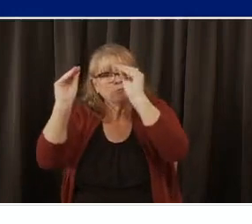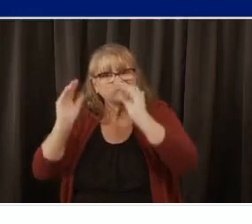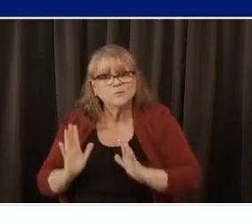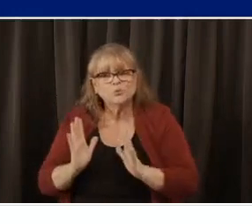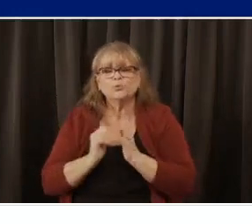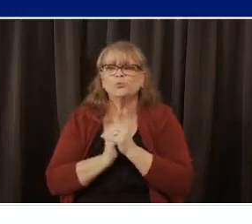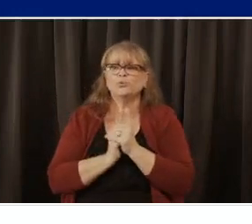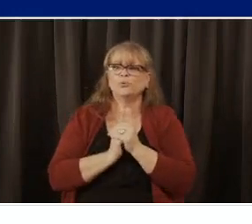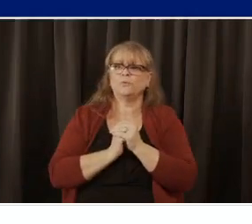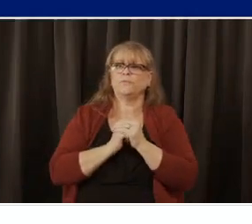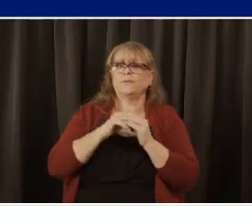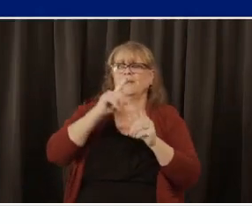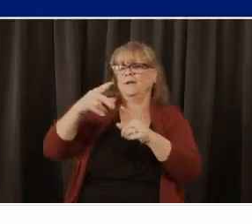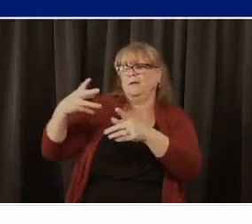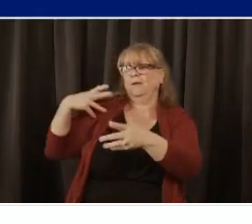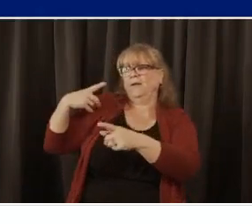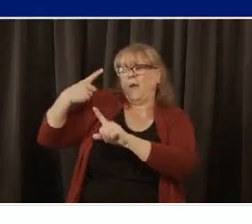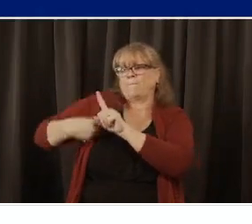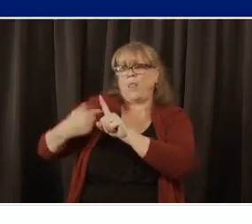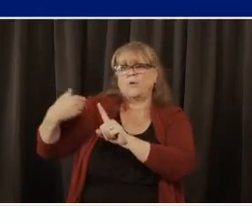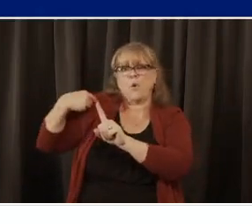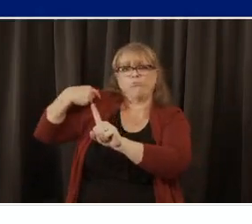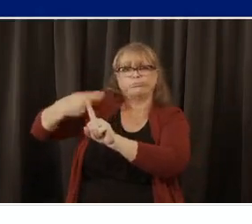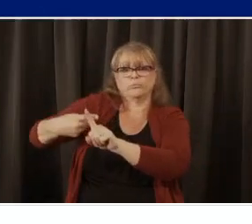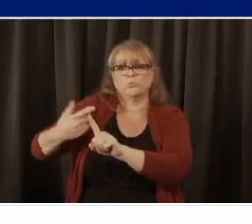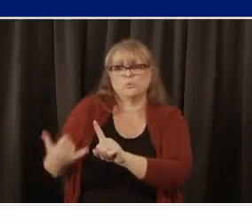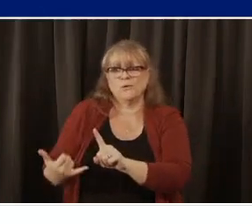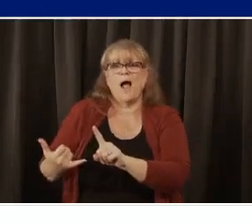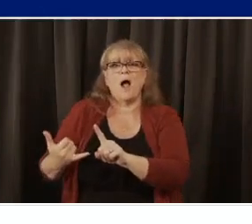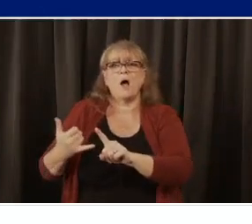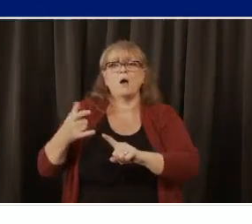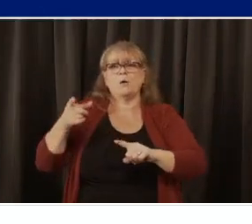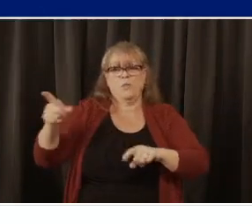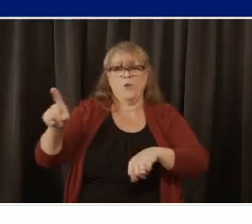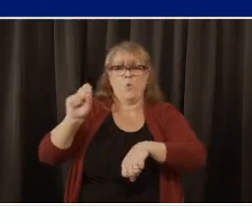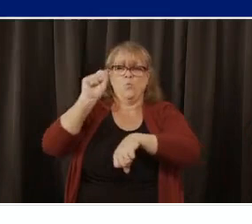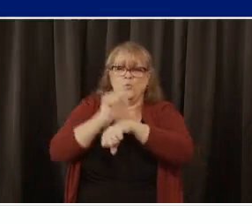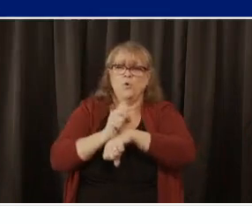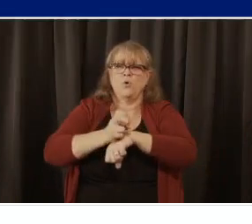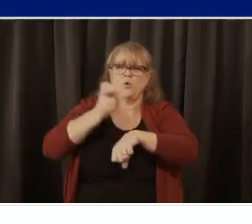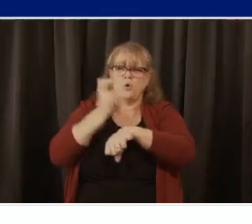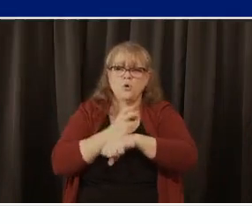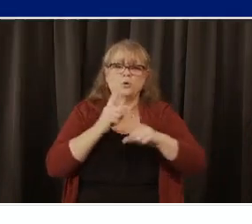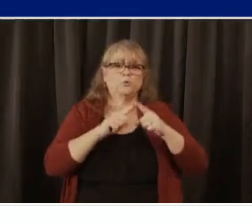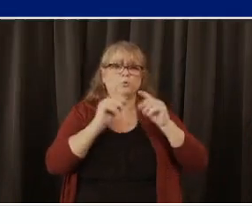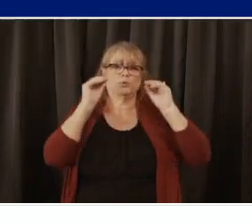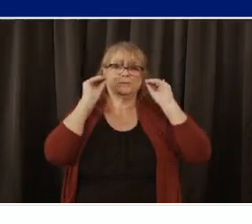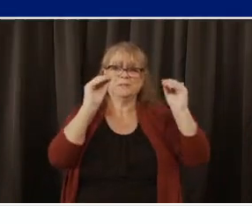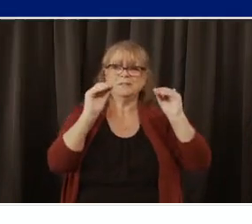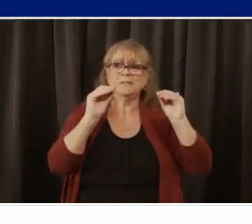Today I'm proud to announce that all public facing workers can receive free binax at home,